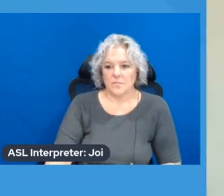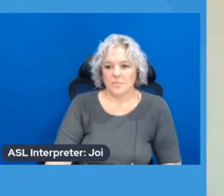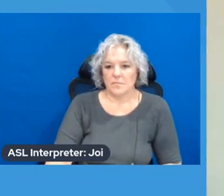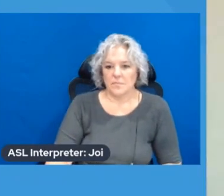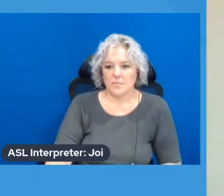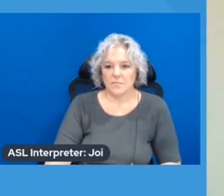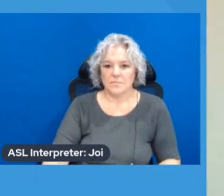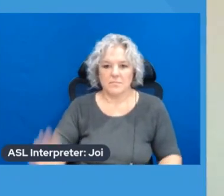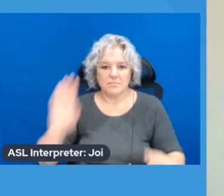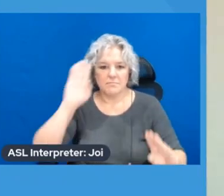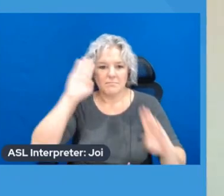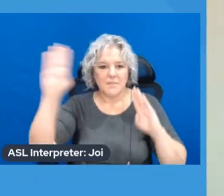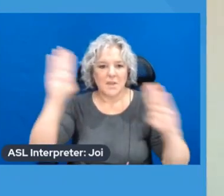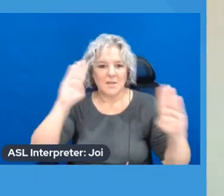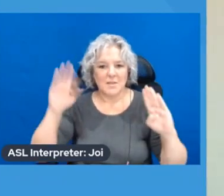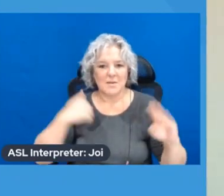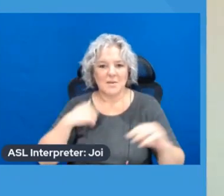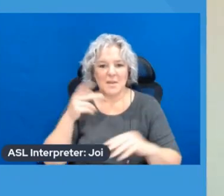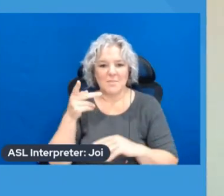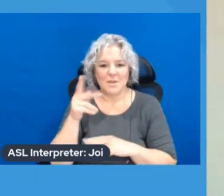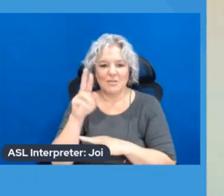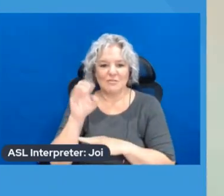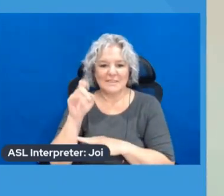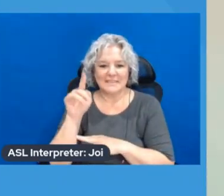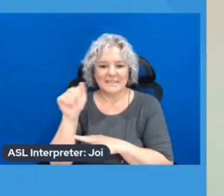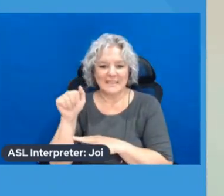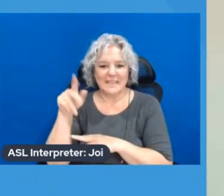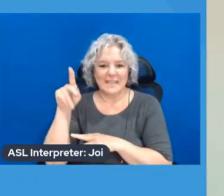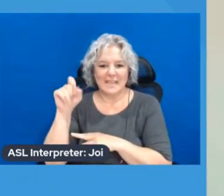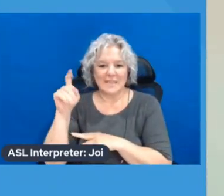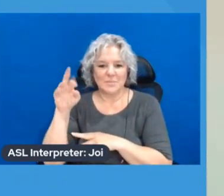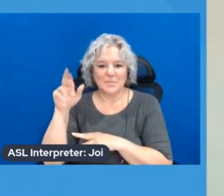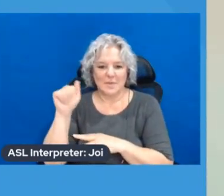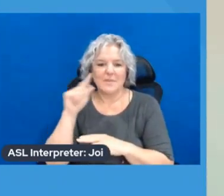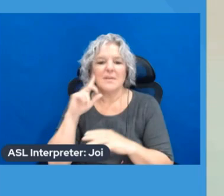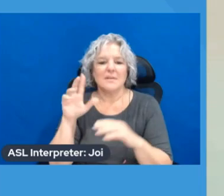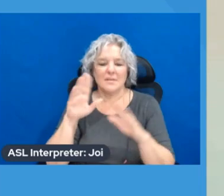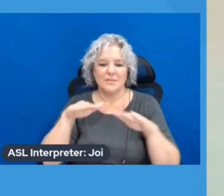Hi, I'm Christina Kasprzak, codirector of the Early Childhood Technical Assistance Center.